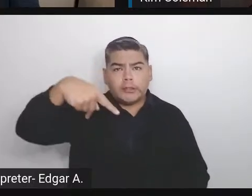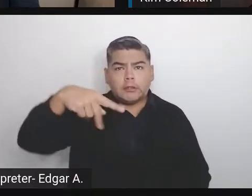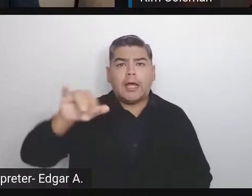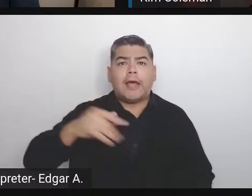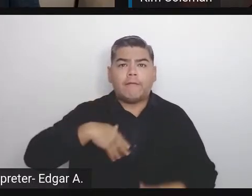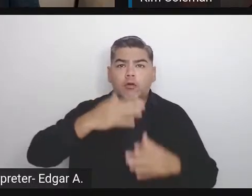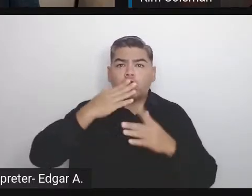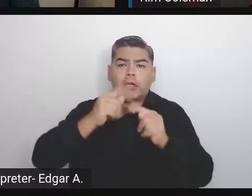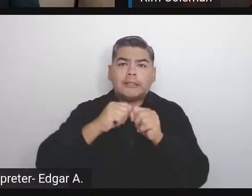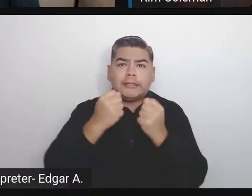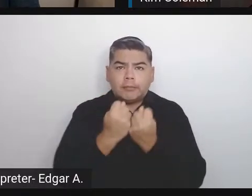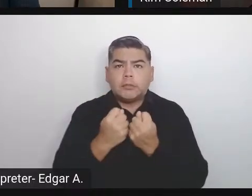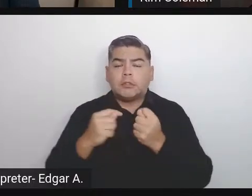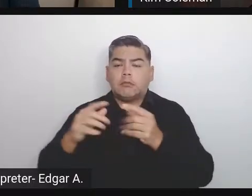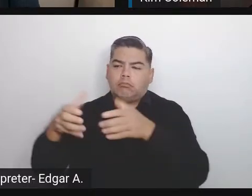virtual contributor day all the time and there are teams that